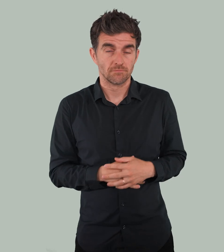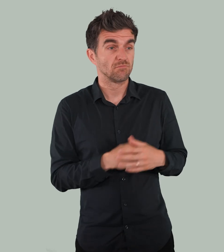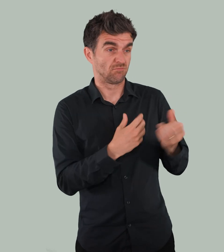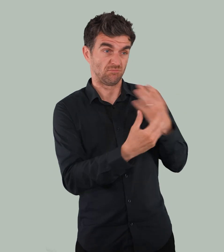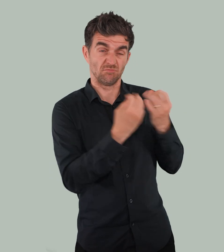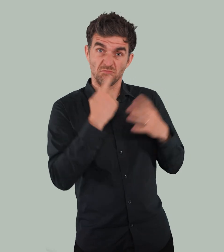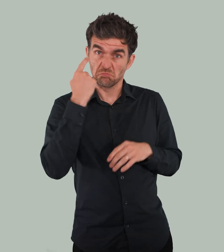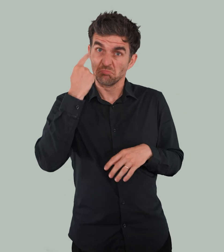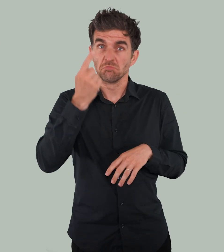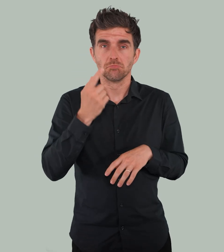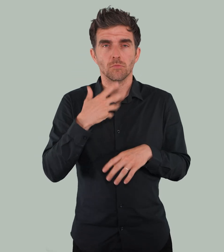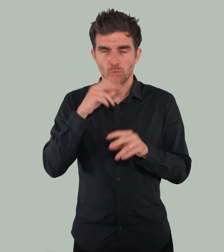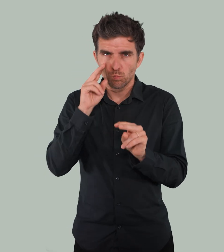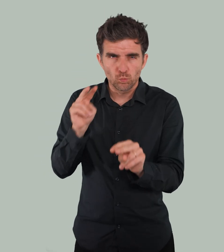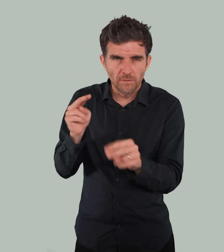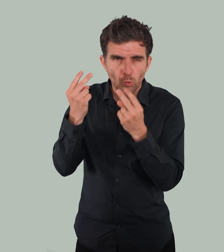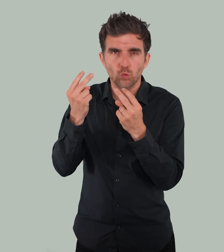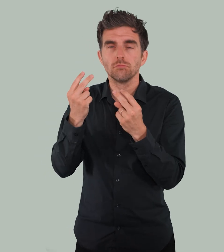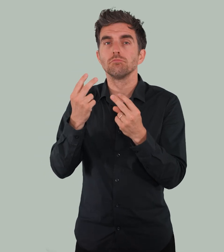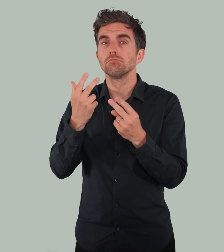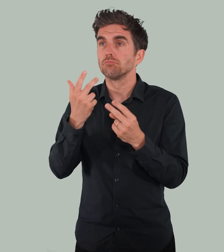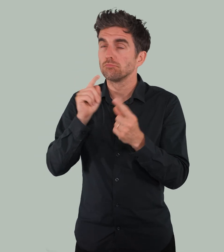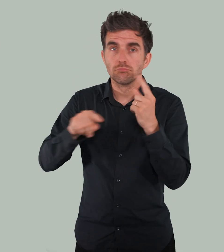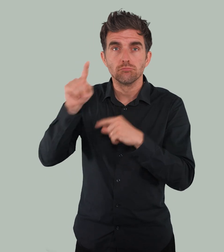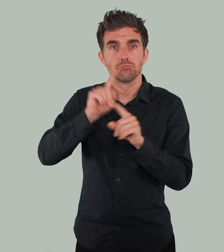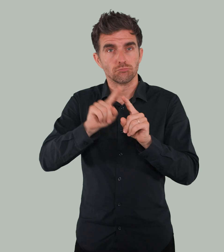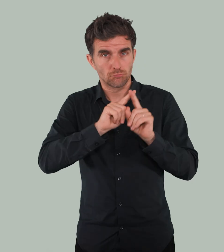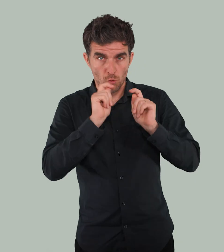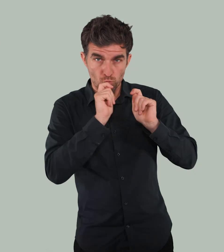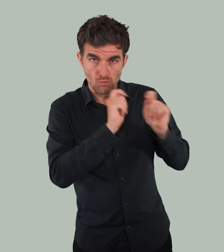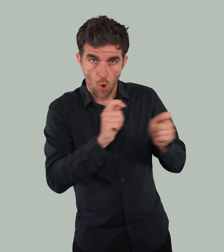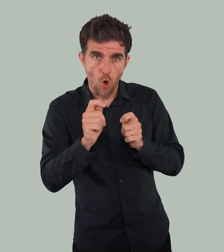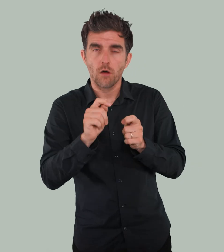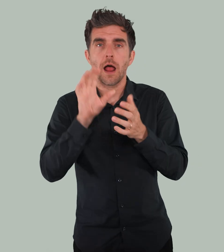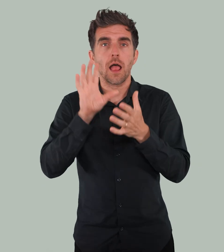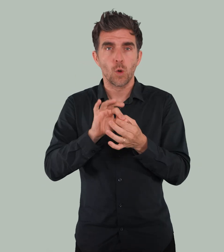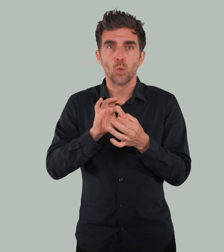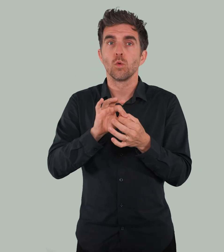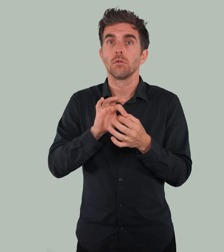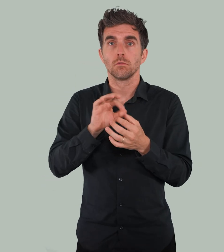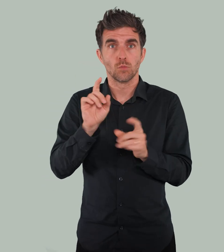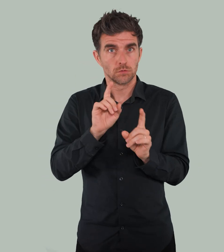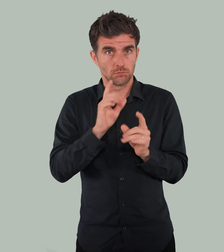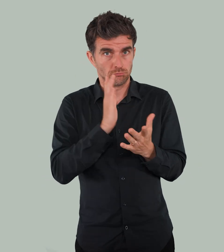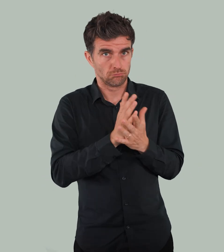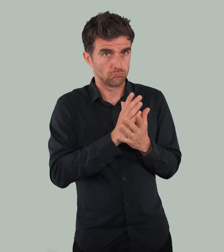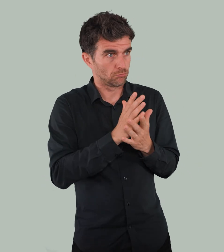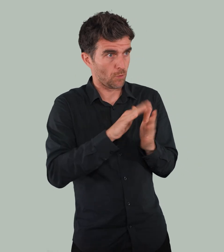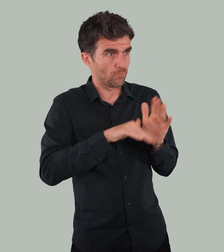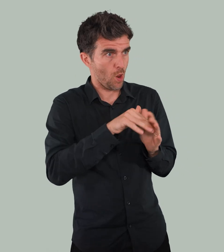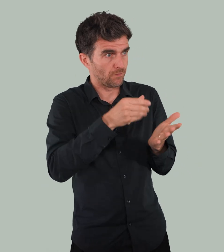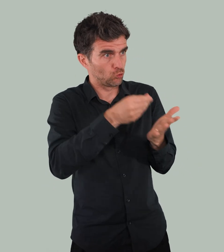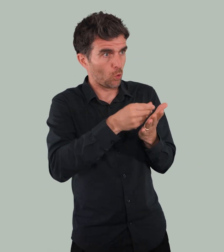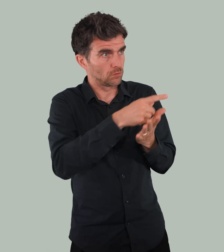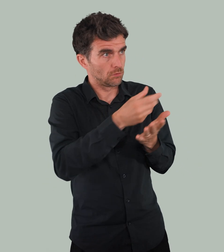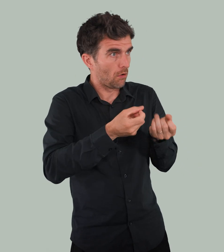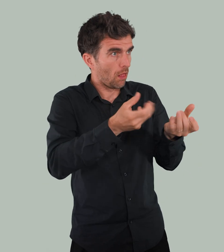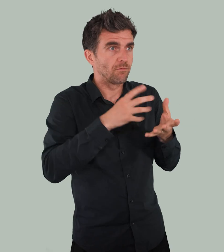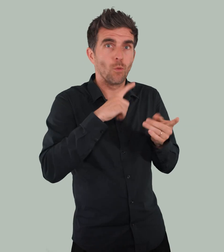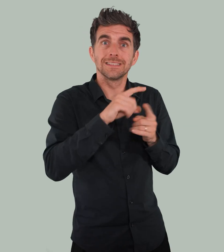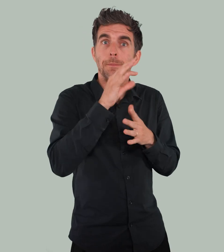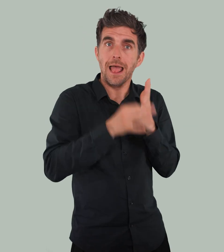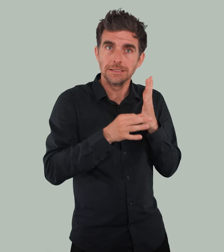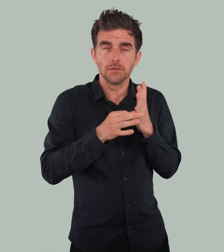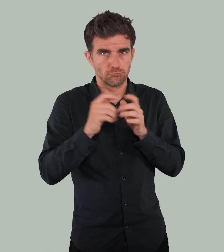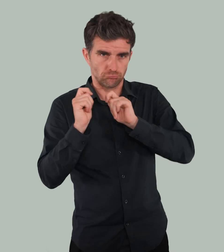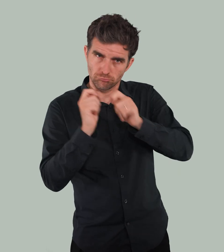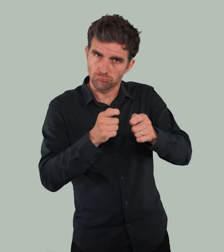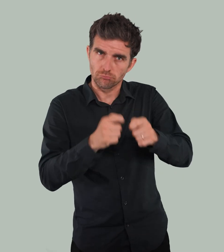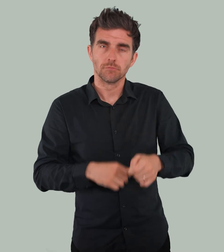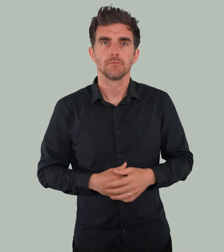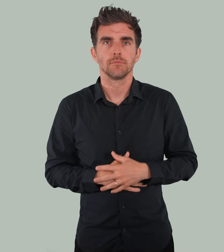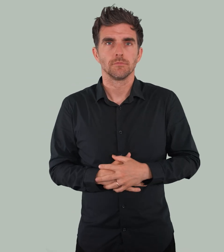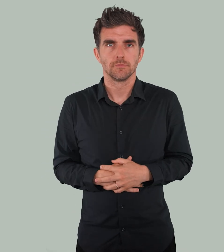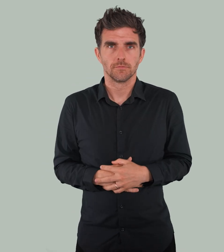Respondents suggest reviewing the adequacy of awards in relation to the full cost of disability.